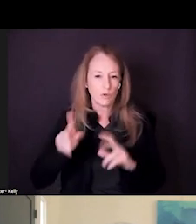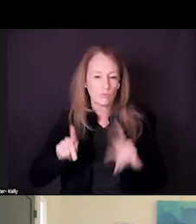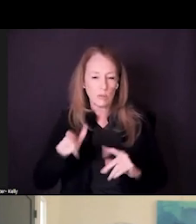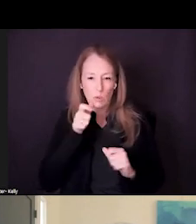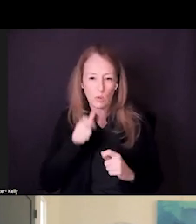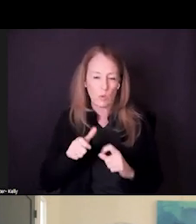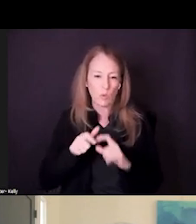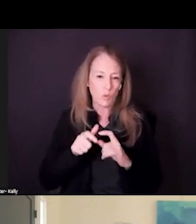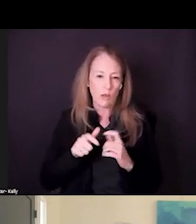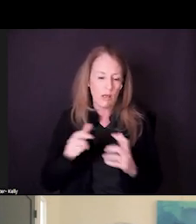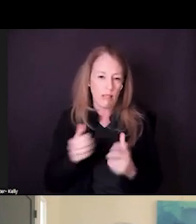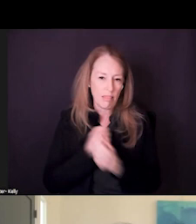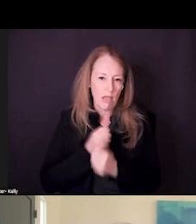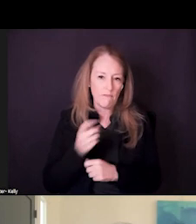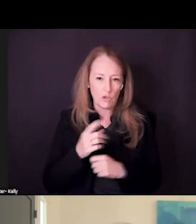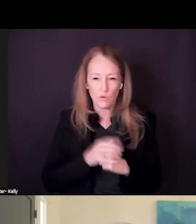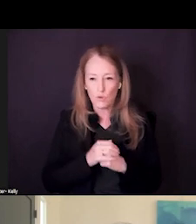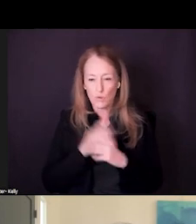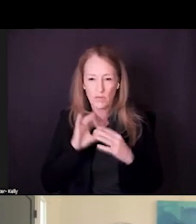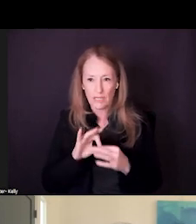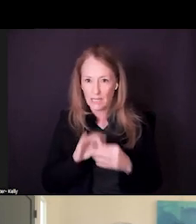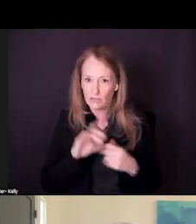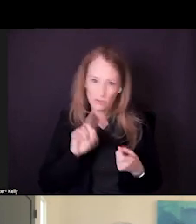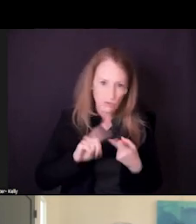CONNECTED WITH WHILE YOU ARE IN THAT MOMENT OF REBUILDING.